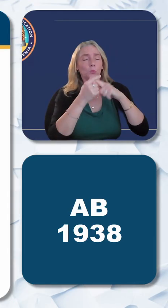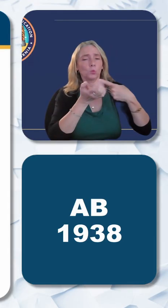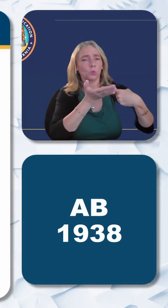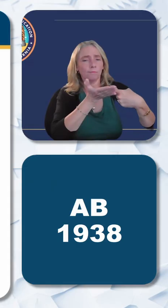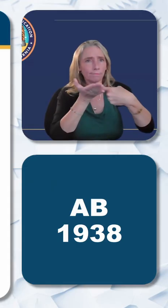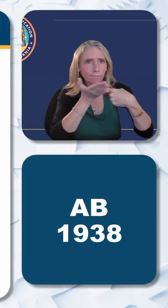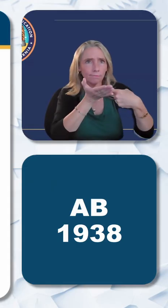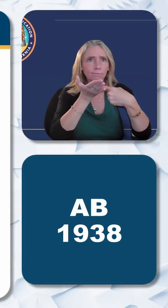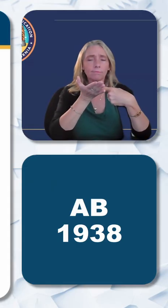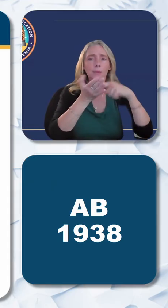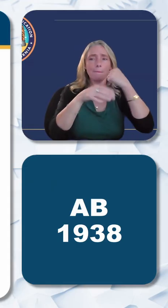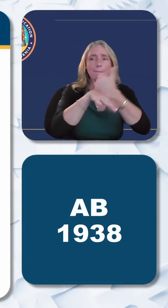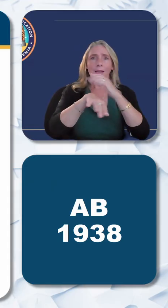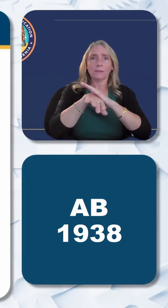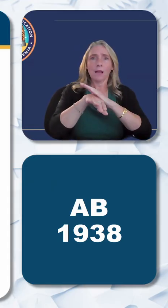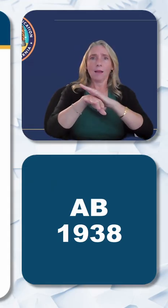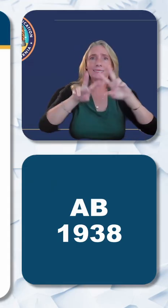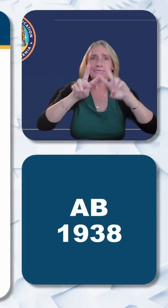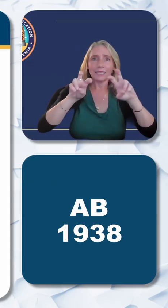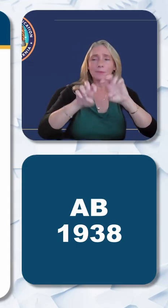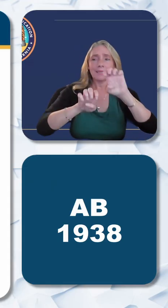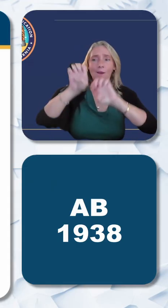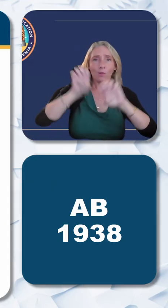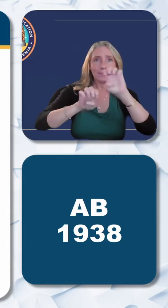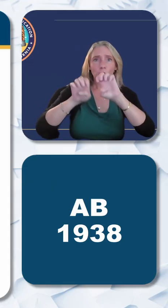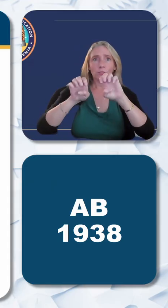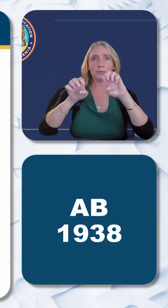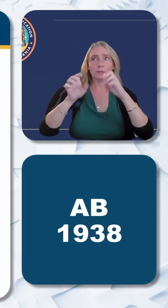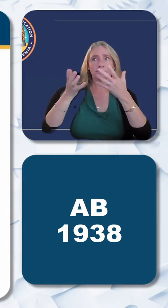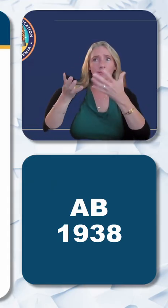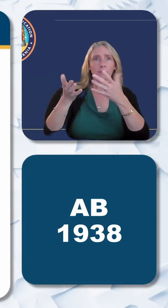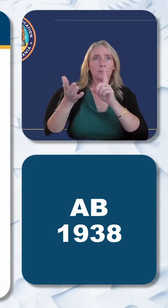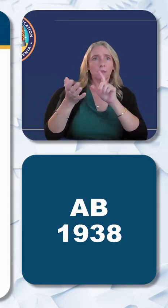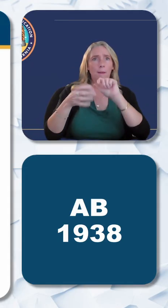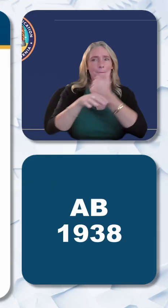When we receive this student, we need to establish an IEP team.